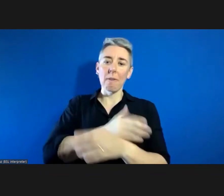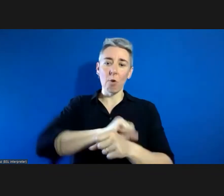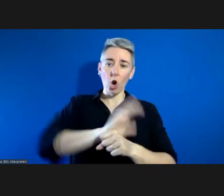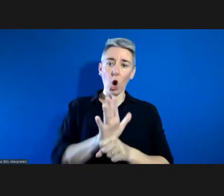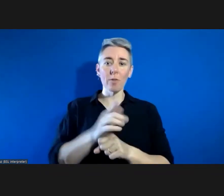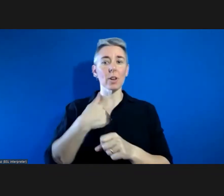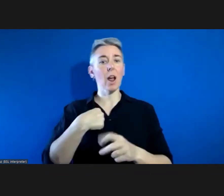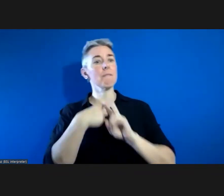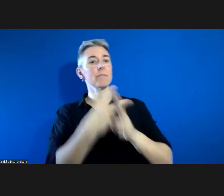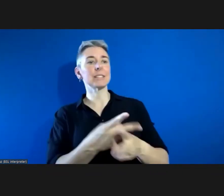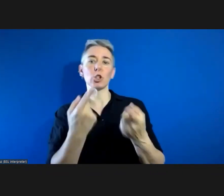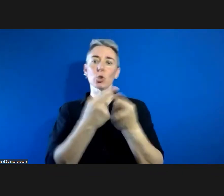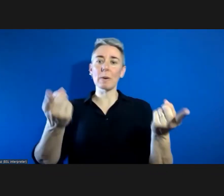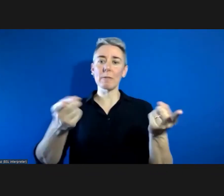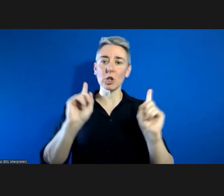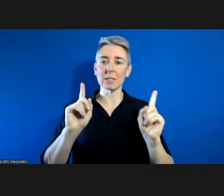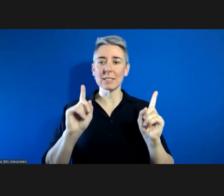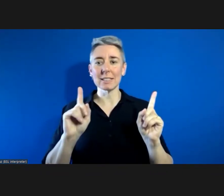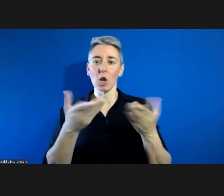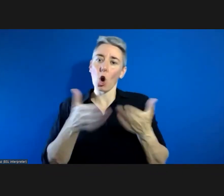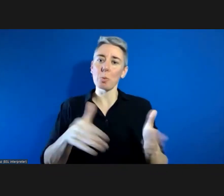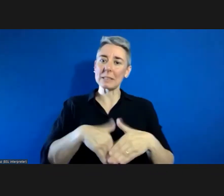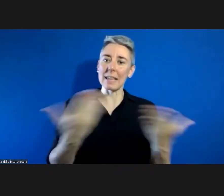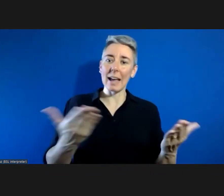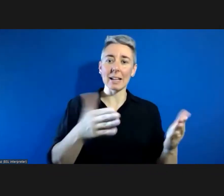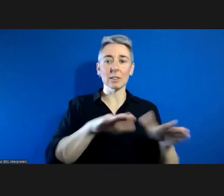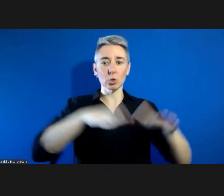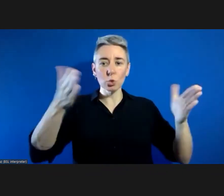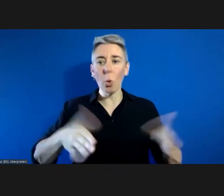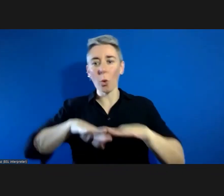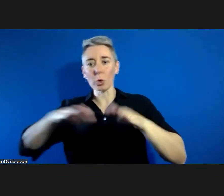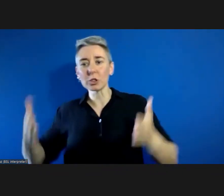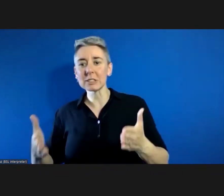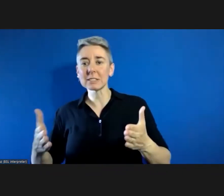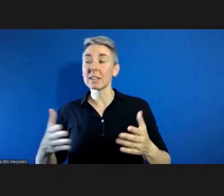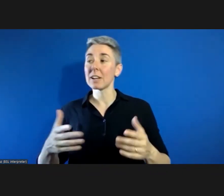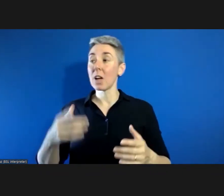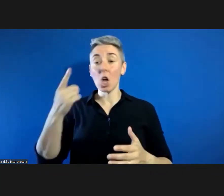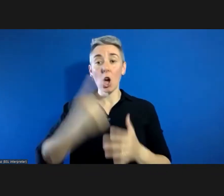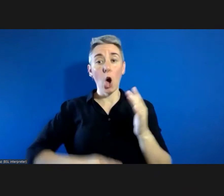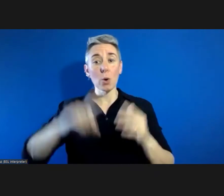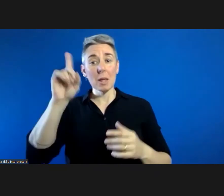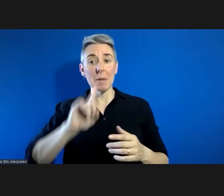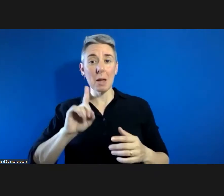class voices, I would hear, are those people to unlock the doors in the morning and tell me to